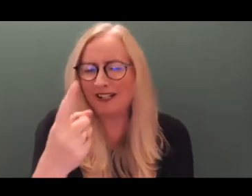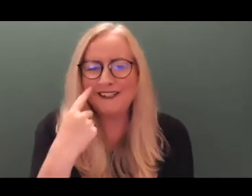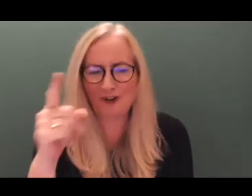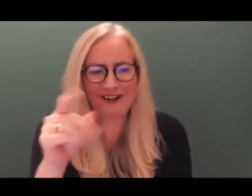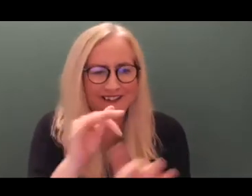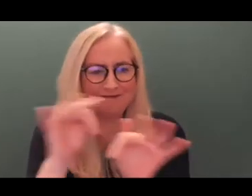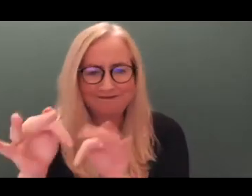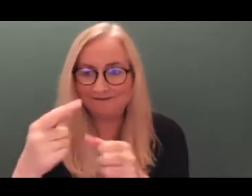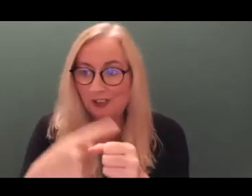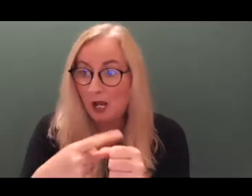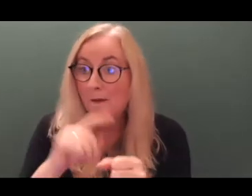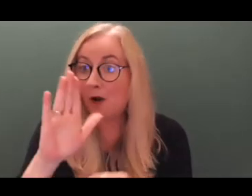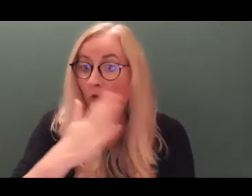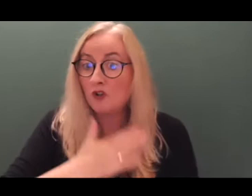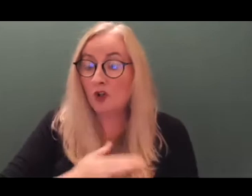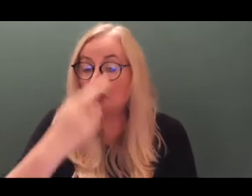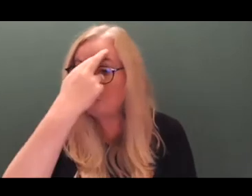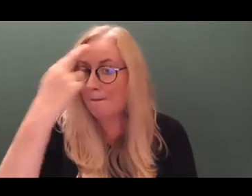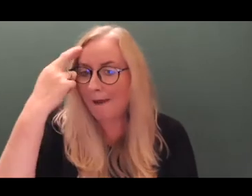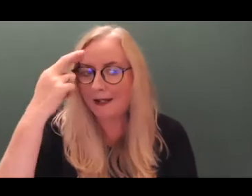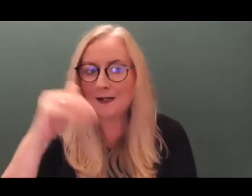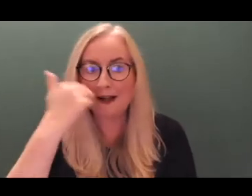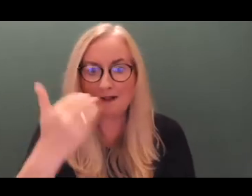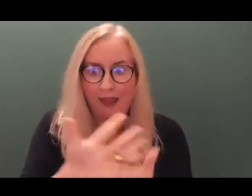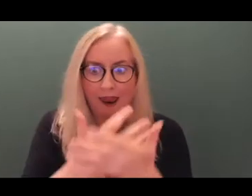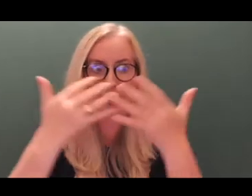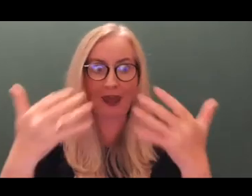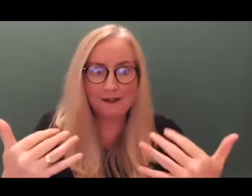Just a reminder given the rich information that we have been hearing this morning,